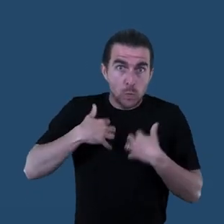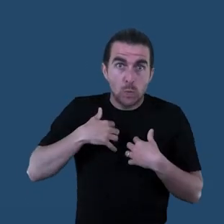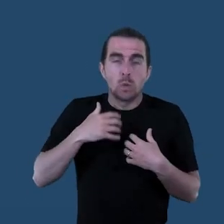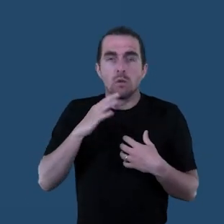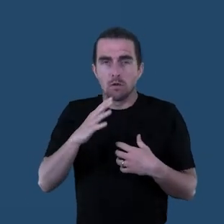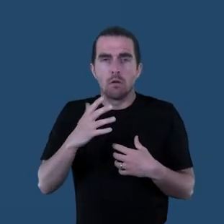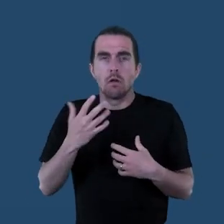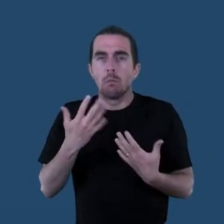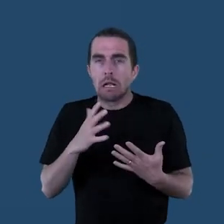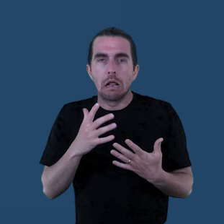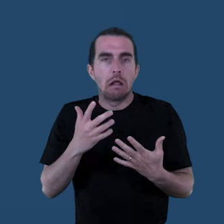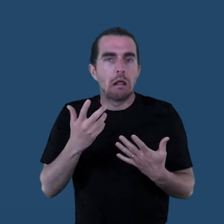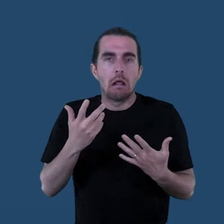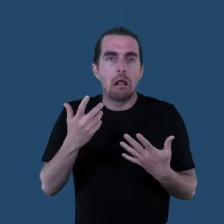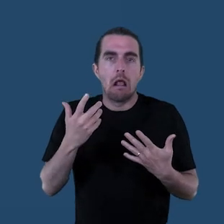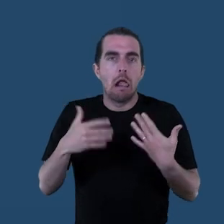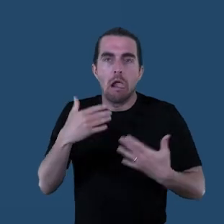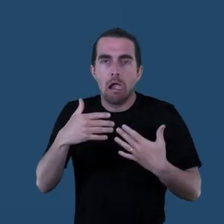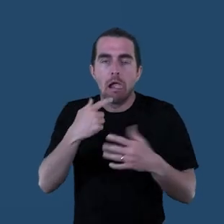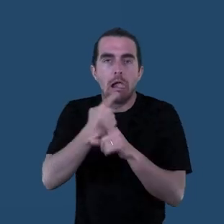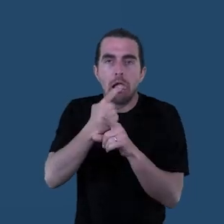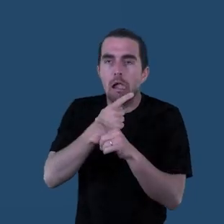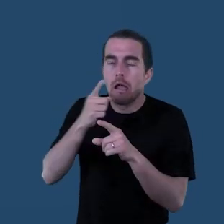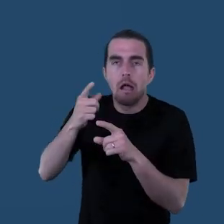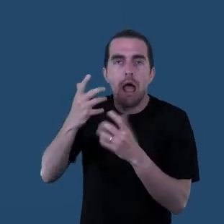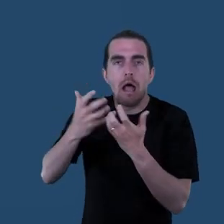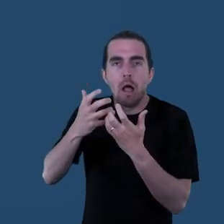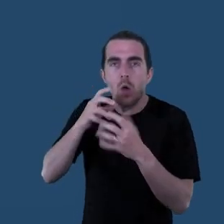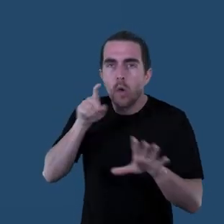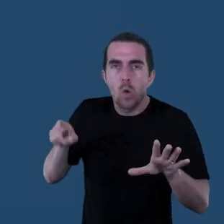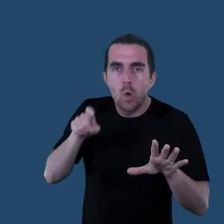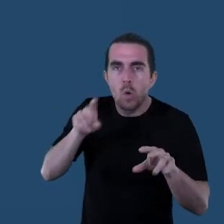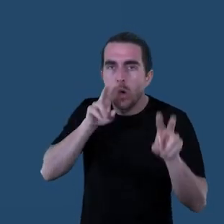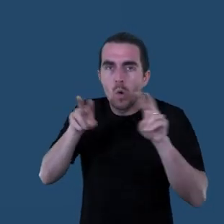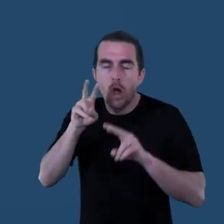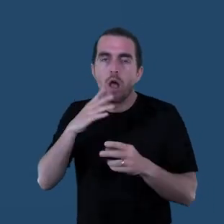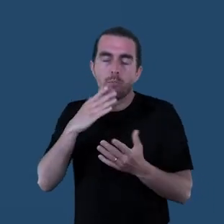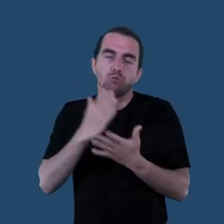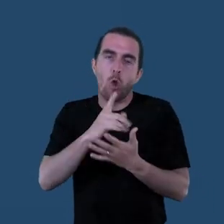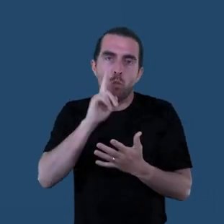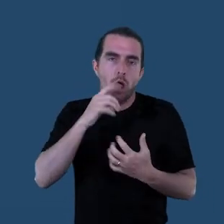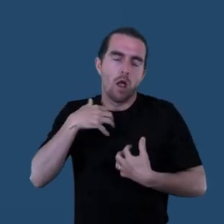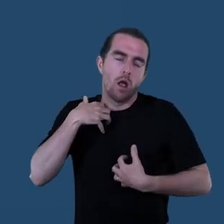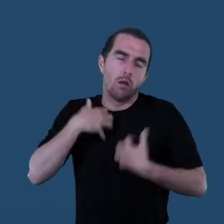and have a little rummage around through the virtual collection. I'm sure you'll find something of interest in there.